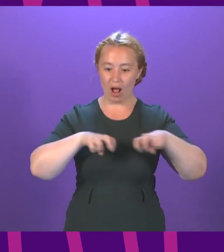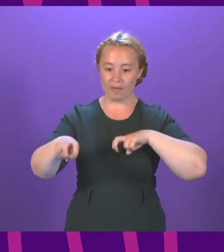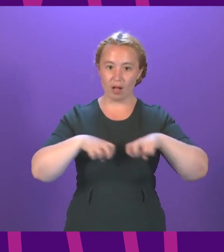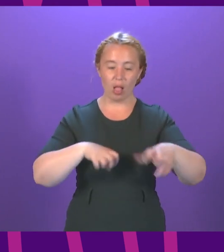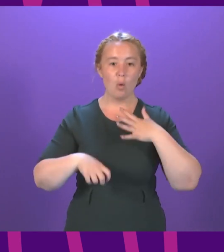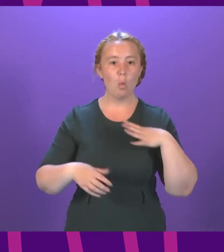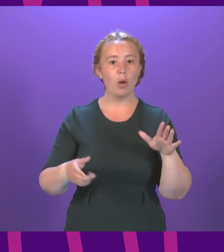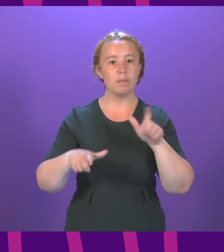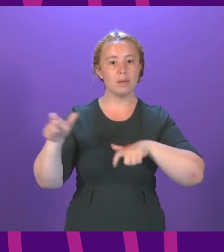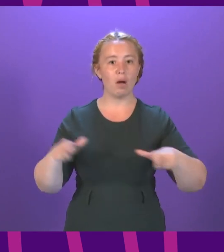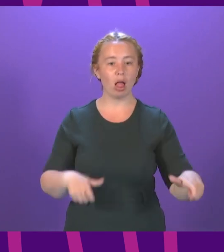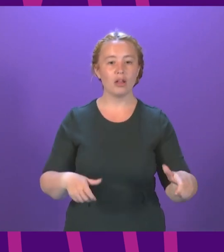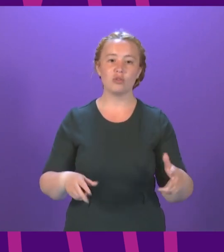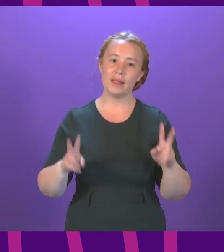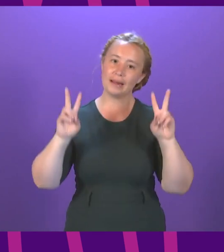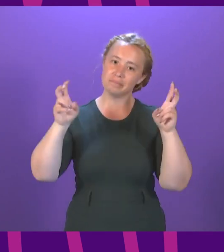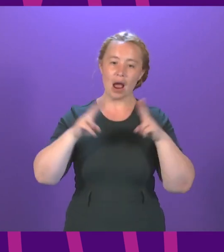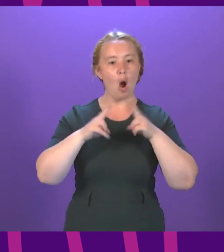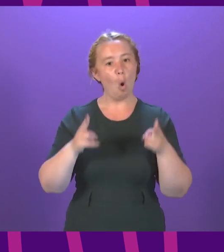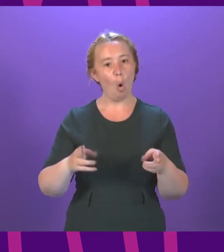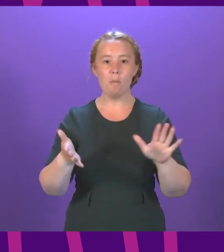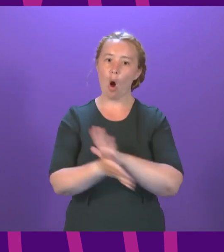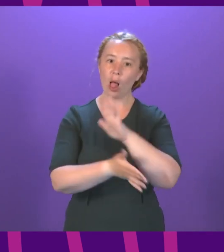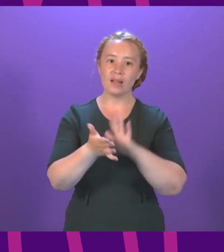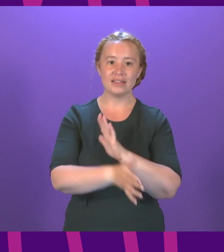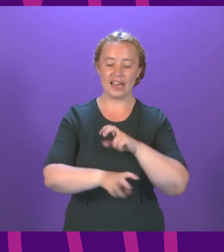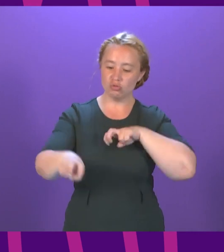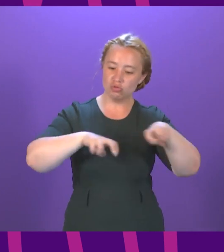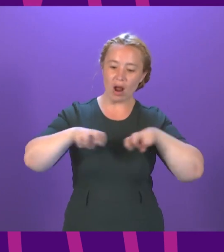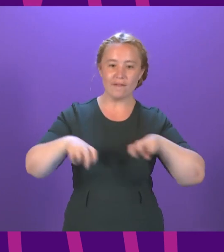holidays at home? Why are we not taking a more coherent approach to international travel?